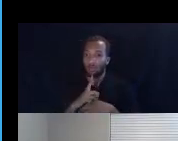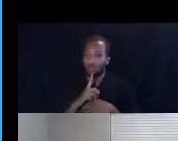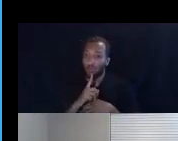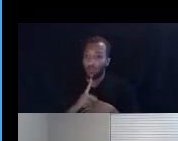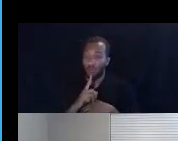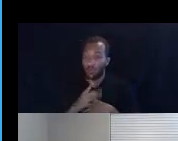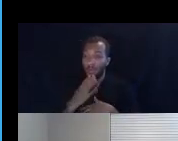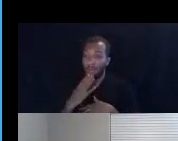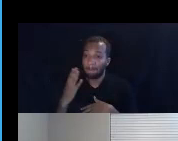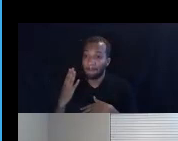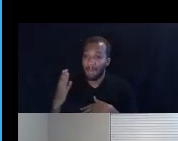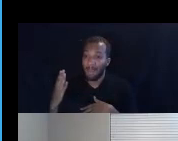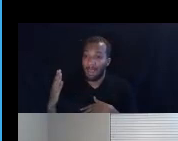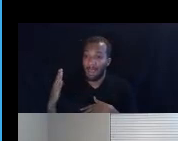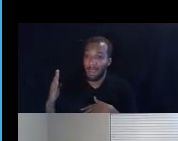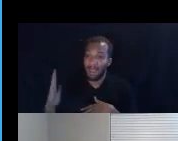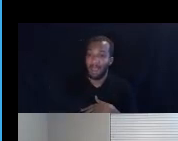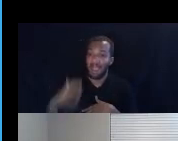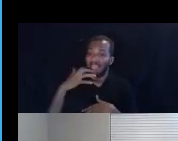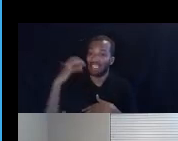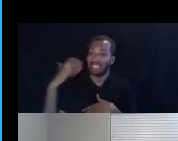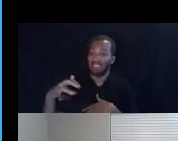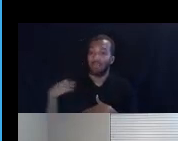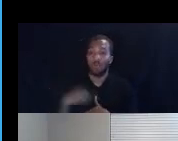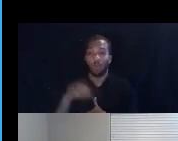and the need to get air conditioners out very quickly